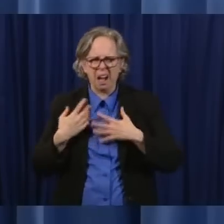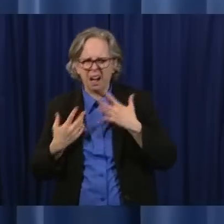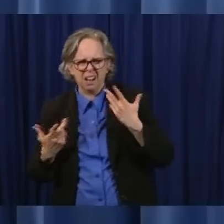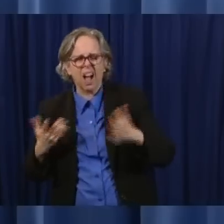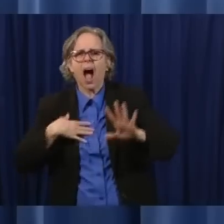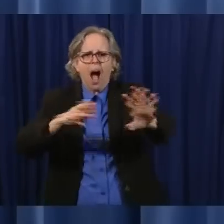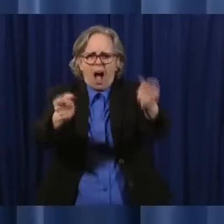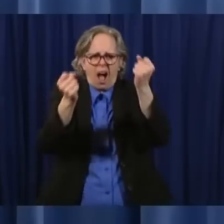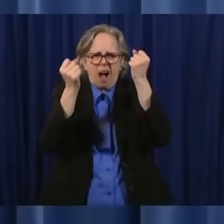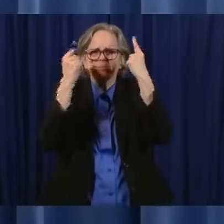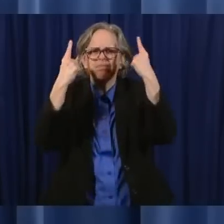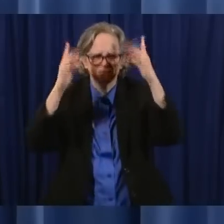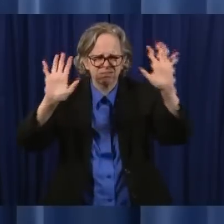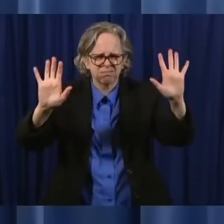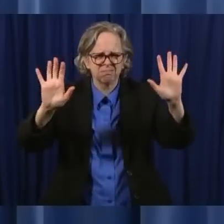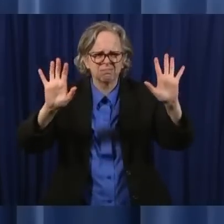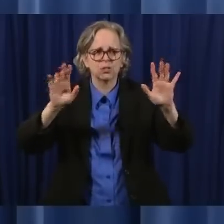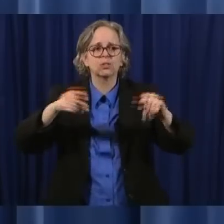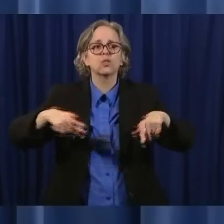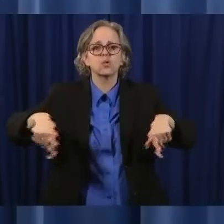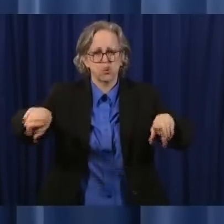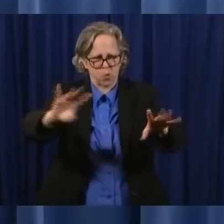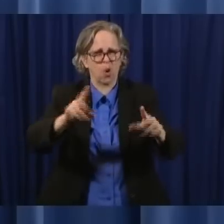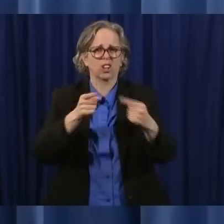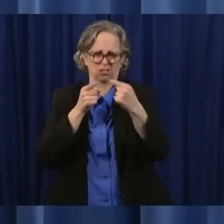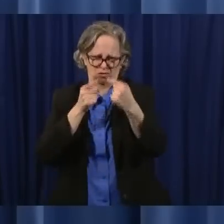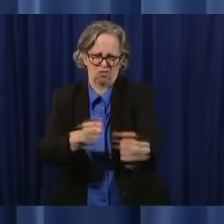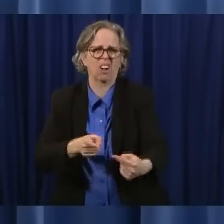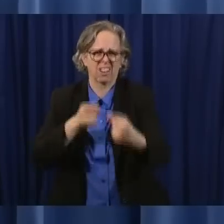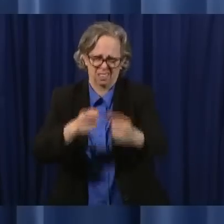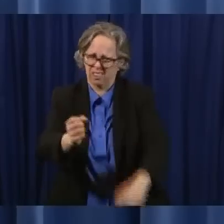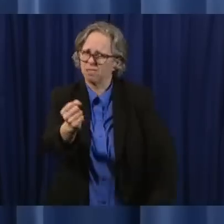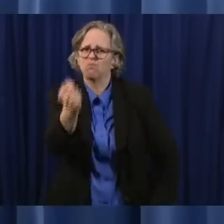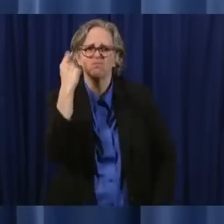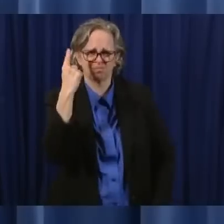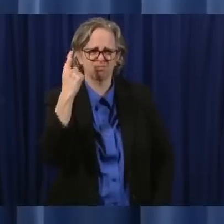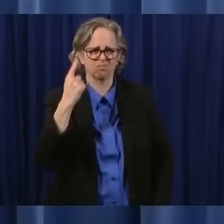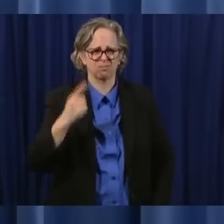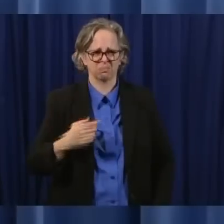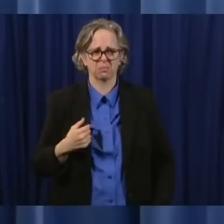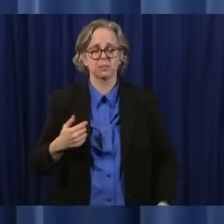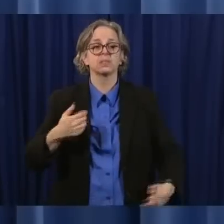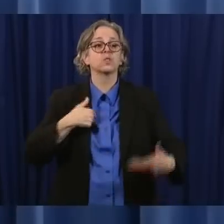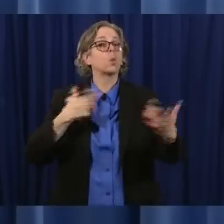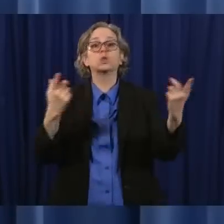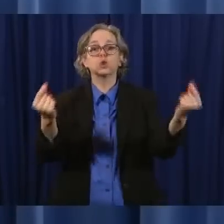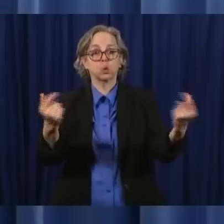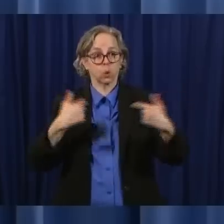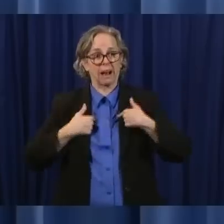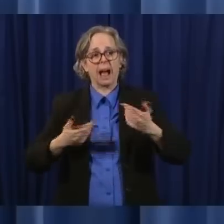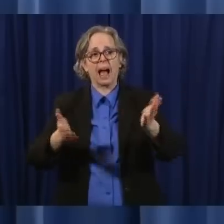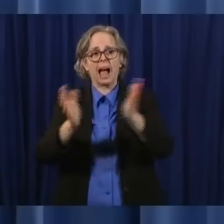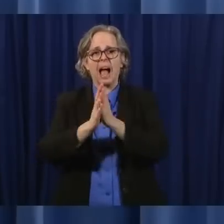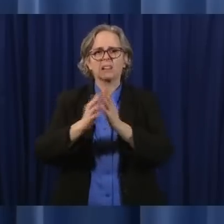AND FOR OTHERS IT IS MANAGING THEIR FEELINGS OF LONELINESS AND DEPRESSION BECAUSE OF ISOLATION. WE UNDERSTAND.